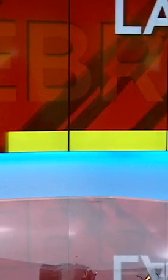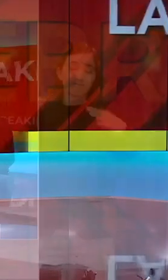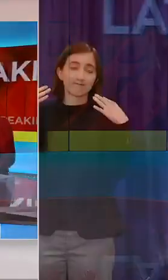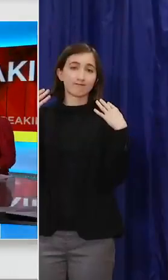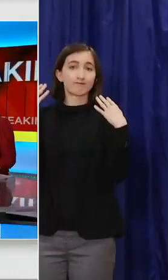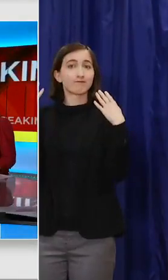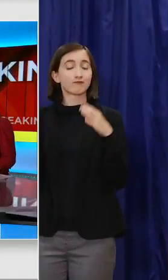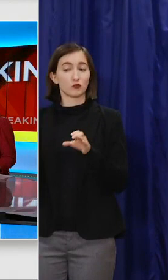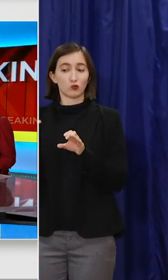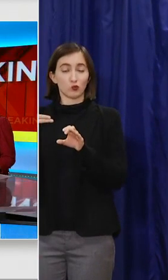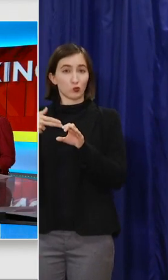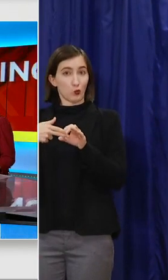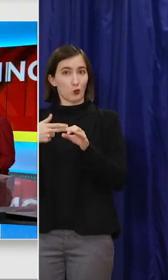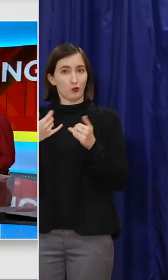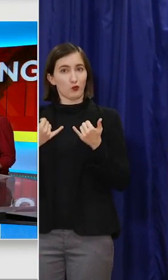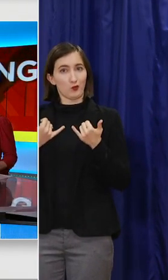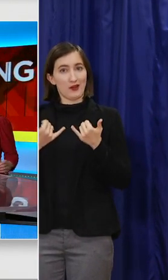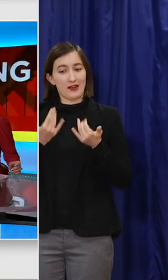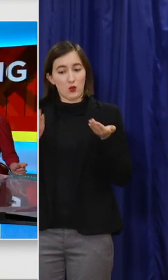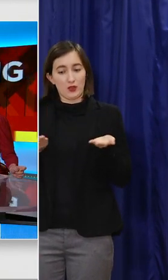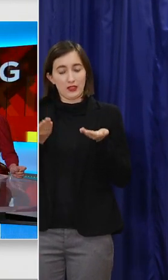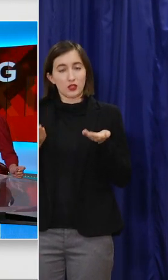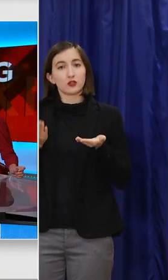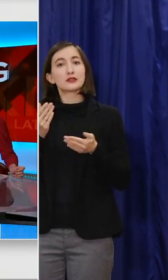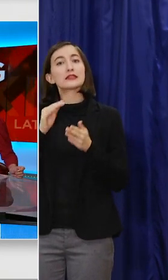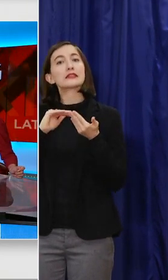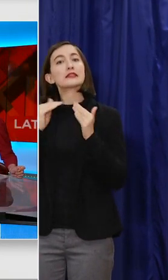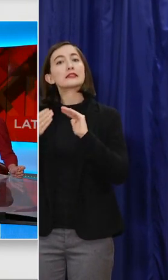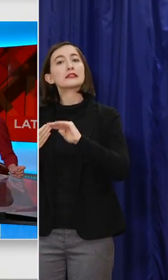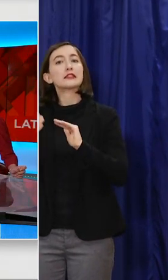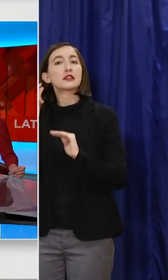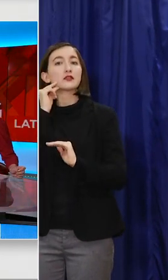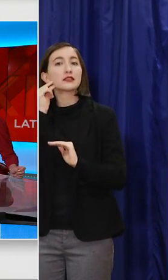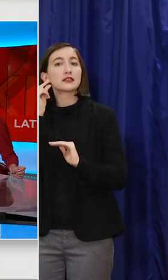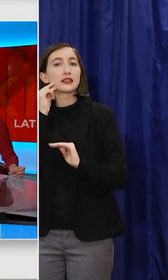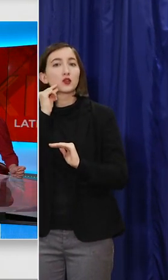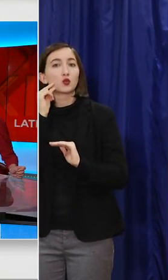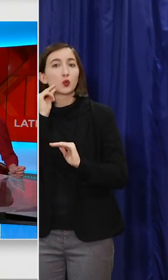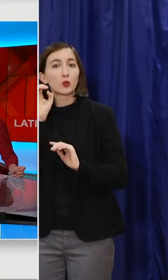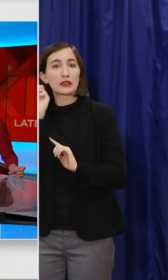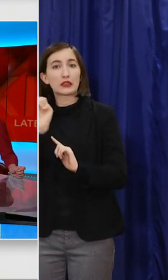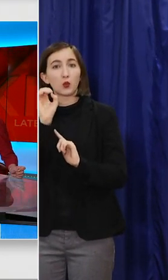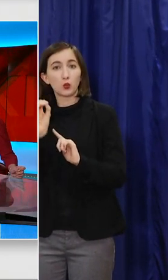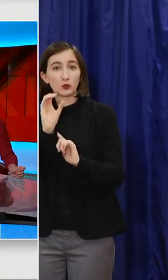SHOULD REGULAR SEASON GAMES ATTENTION AND SO HAS REPORTED. BUT ESPN THE ATTENTION AND SO HAS REPORTED. BUT ESPN THE COLLECTIVE BARGAINING AGREEMENT HAS REPORTED. BUT ESPN THE COLLECTIVE BARGAINING AGREEMENT MAINTAINS THAT PLAYERS LOSE COLLECTIVE BARGAINING AGREEMENT MAINTAINS THAT PLAYERS LOSE APPROXIMATELY ONE PERCENT OF MAINTAINS THAT PLAYERS LOSE APPROXIMATELY ONE PERCENT OF SALARY FOR CAMP 4 GAMES BASED